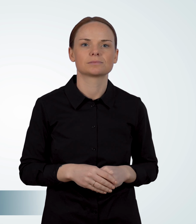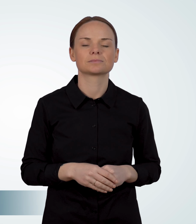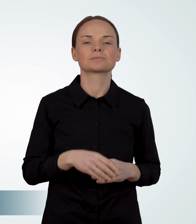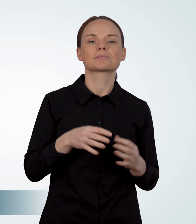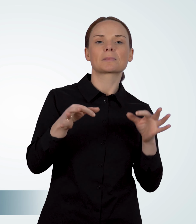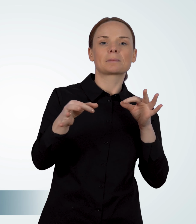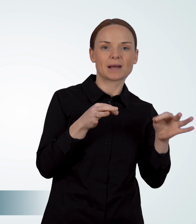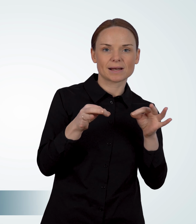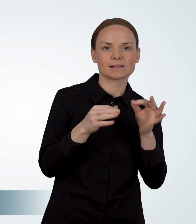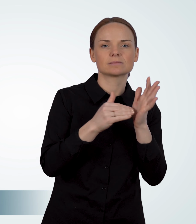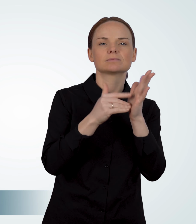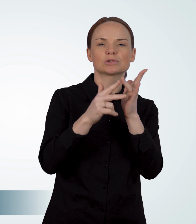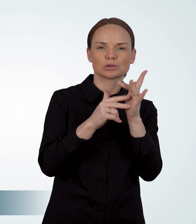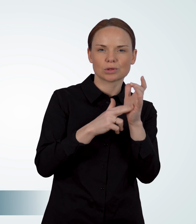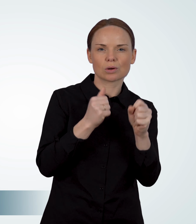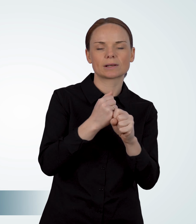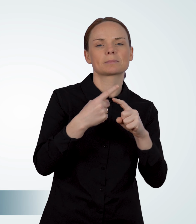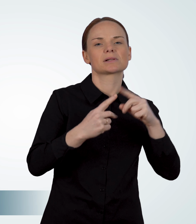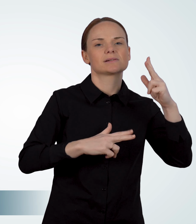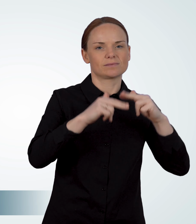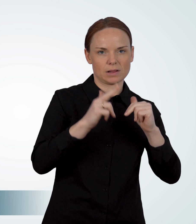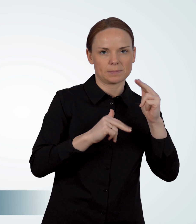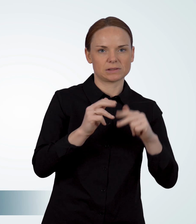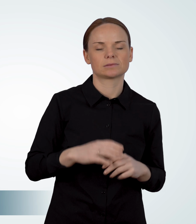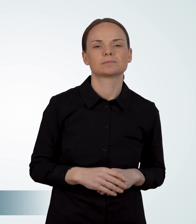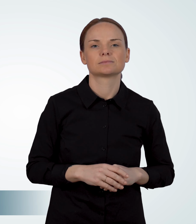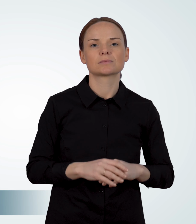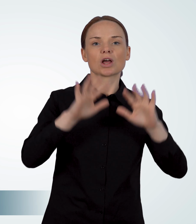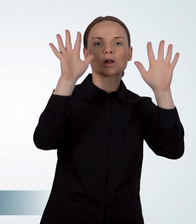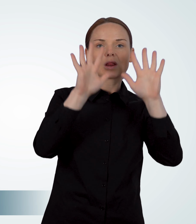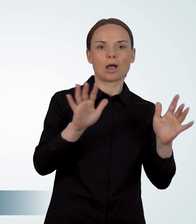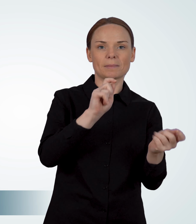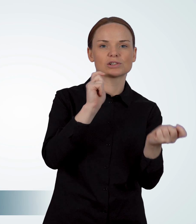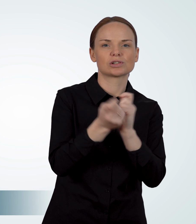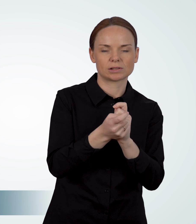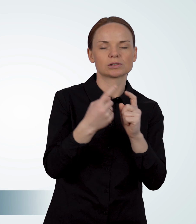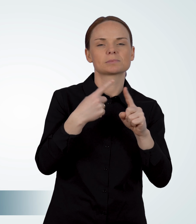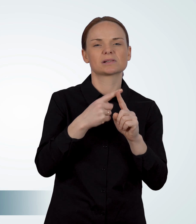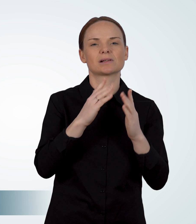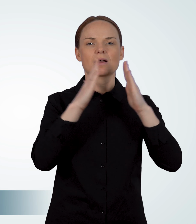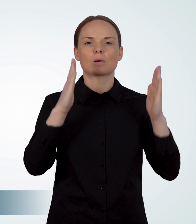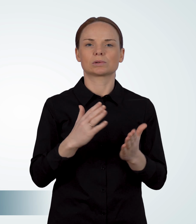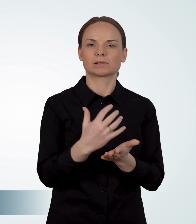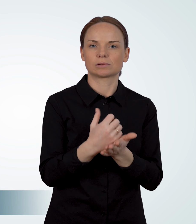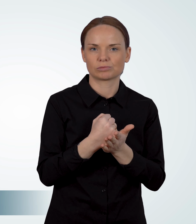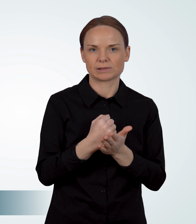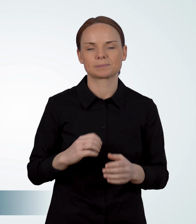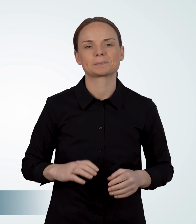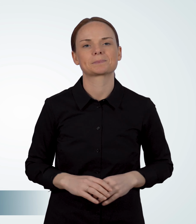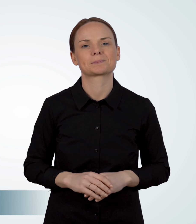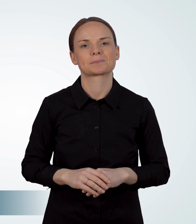• Planning, zoning and development • Climate change and housing security